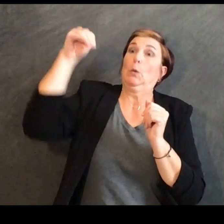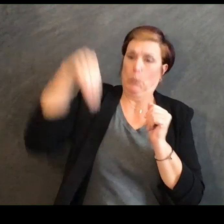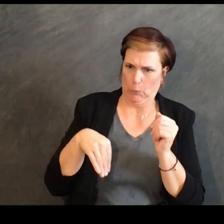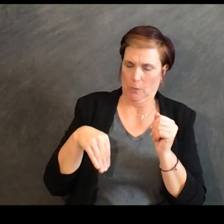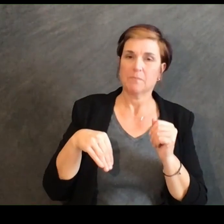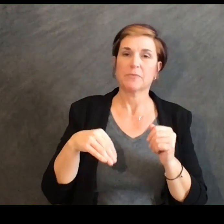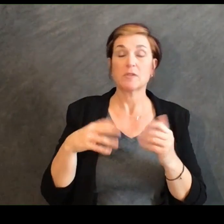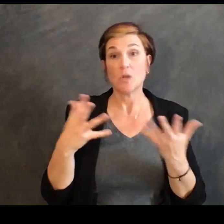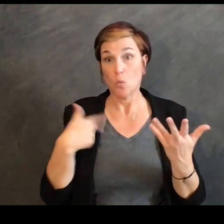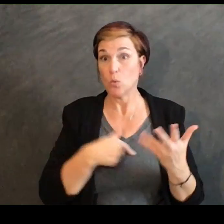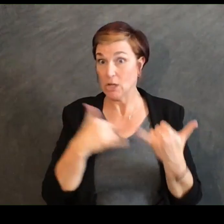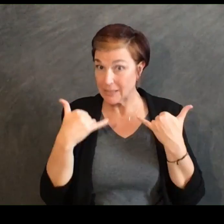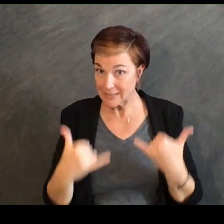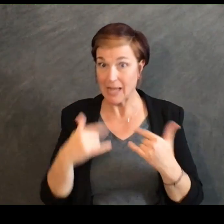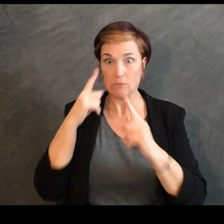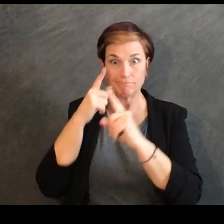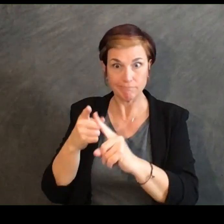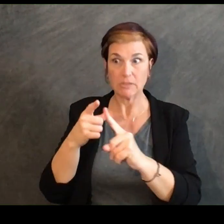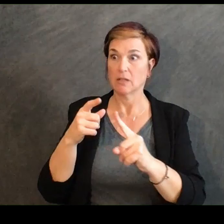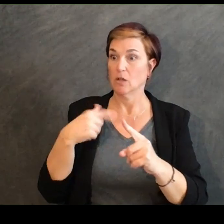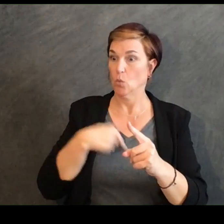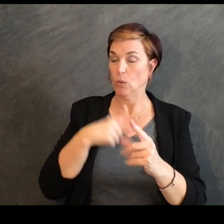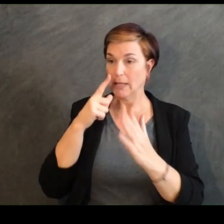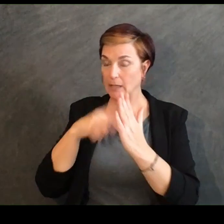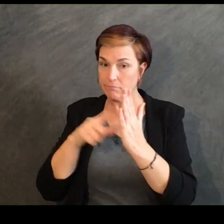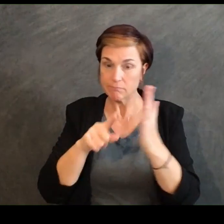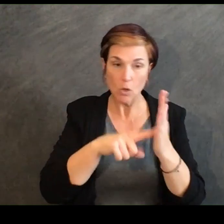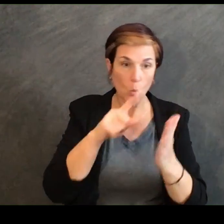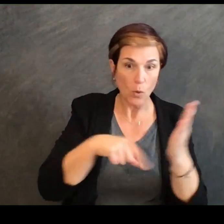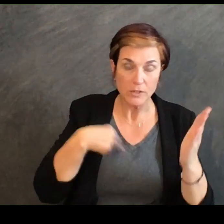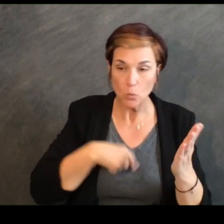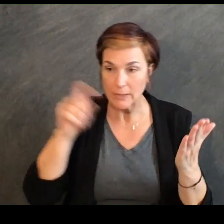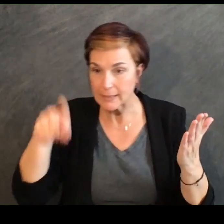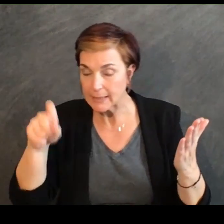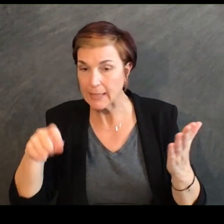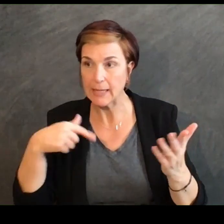of all of our assets by the president unlocking and this emergency order and